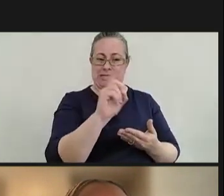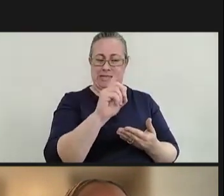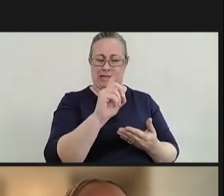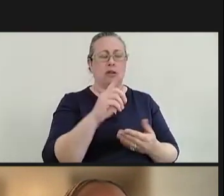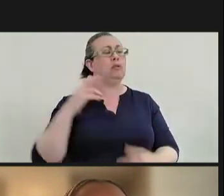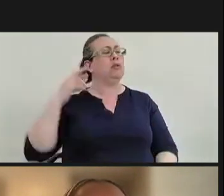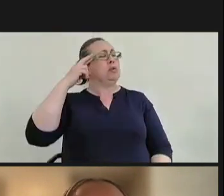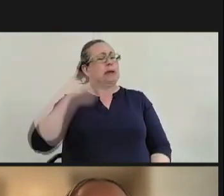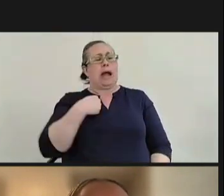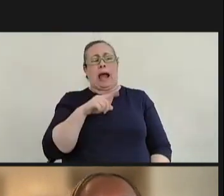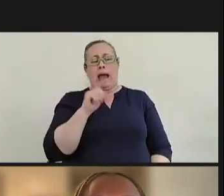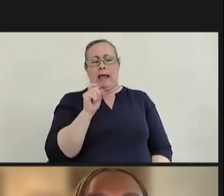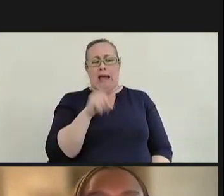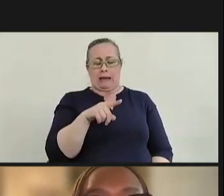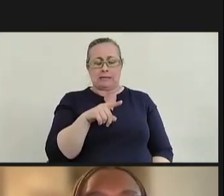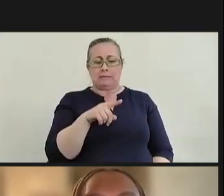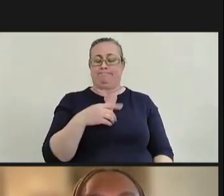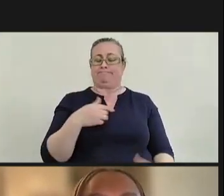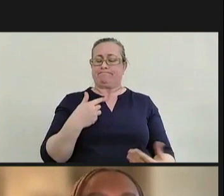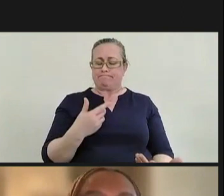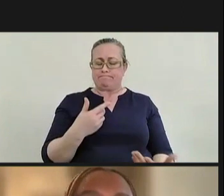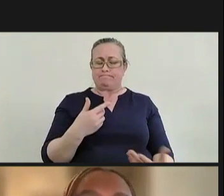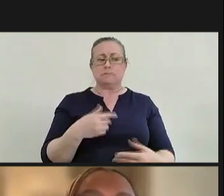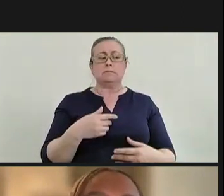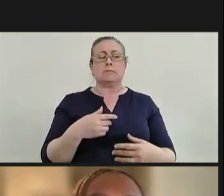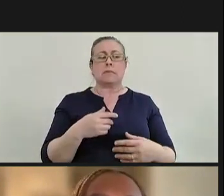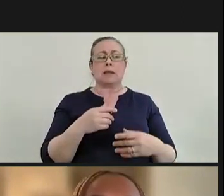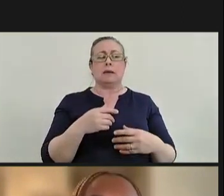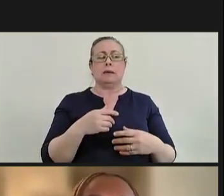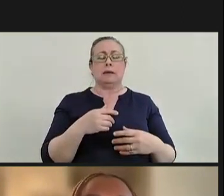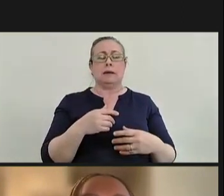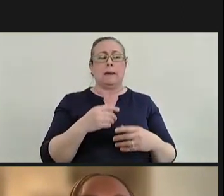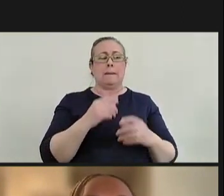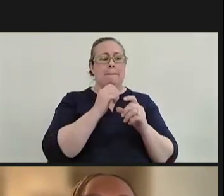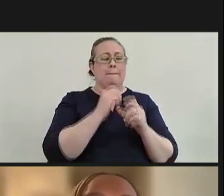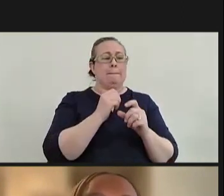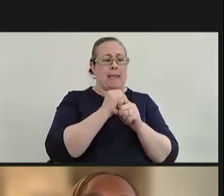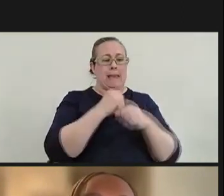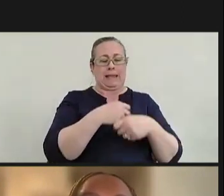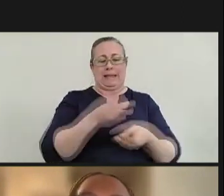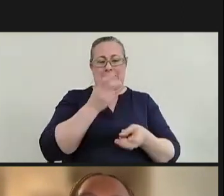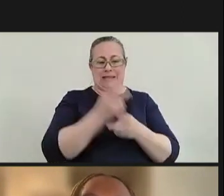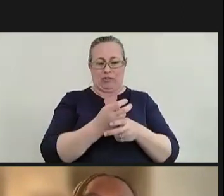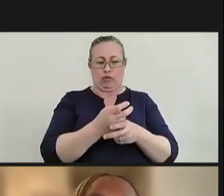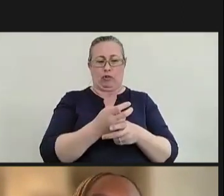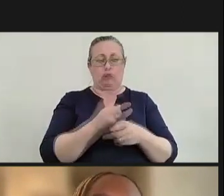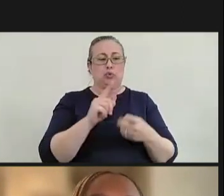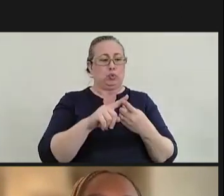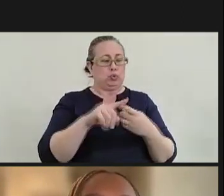I think not being able or making it difficult to give Part D vaccines to adult is a real roadblock,